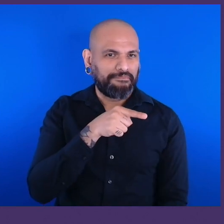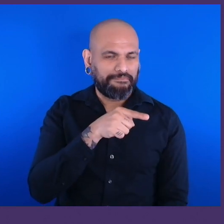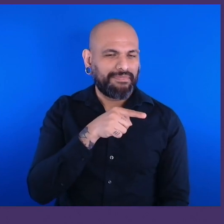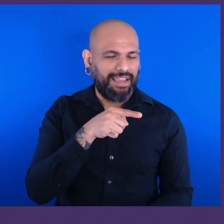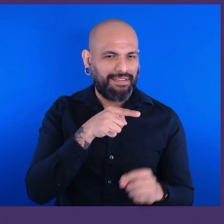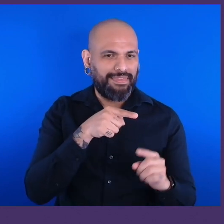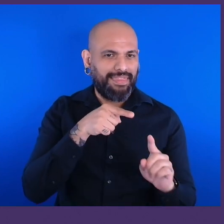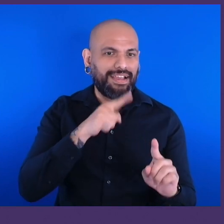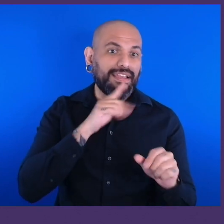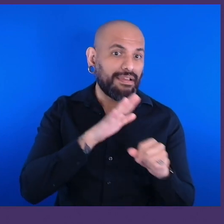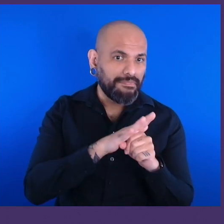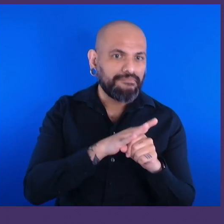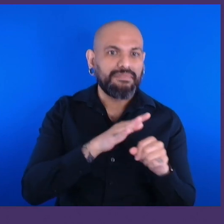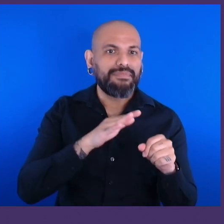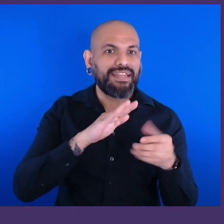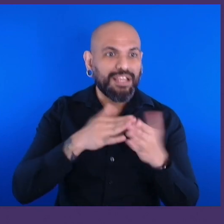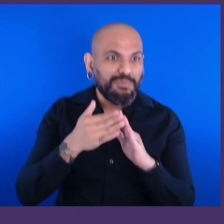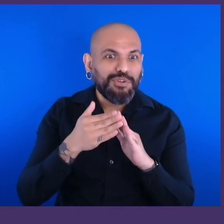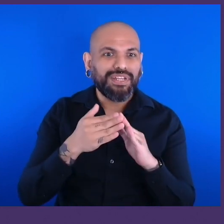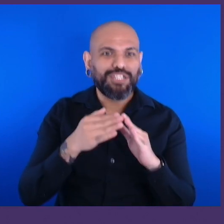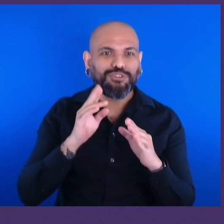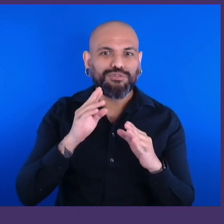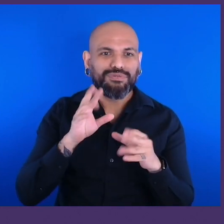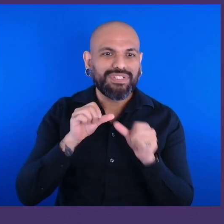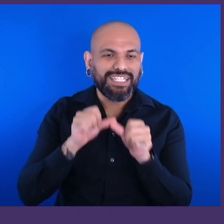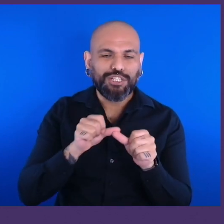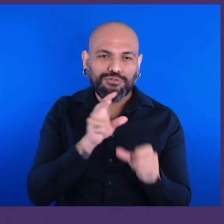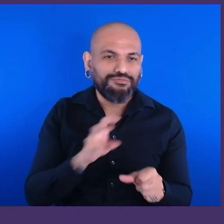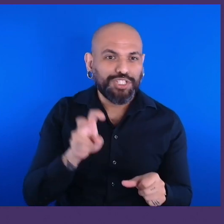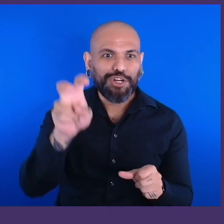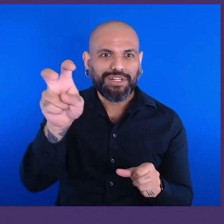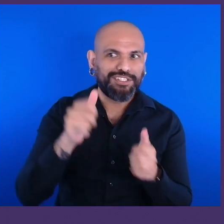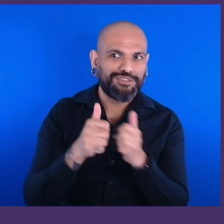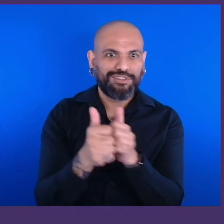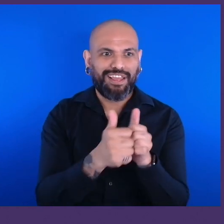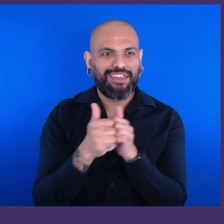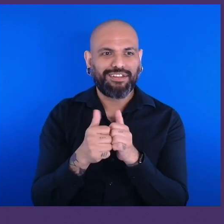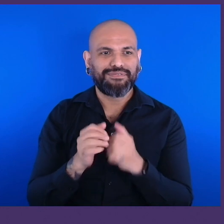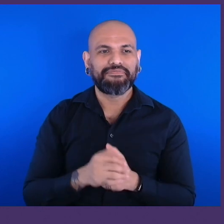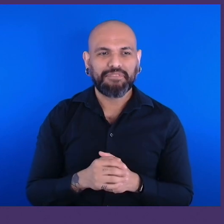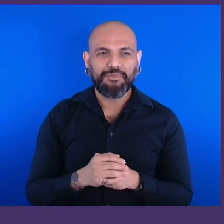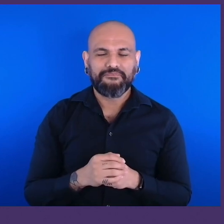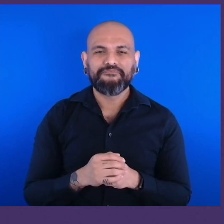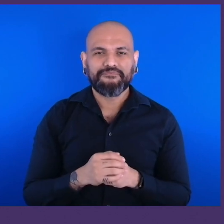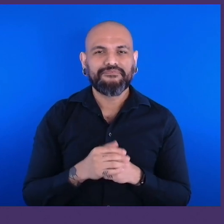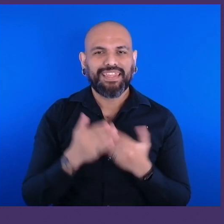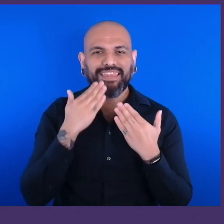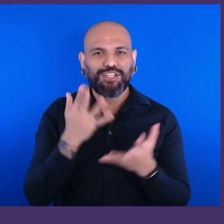to be on this journey continuously together. So, thank you all for your time and thanks to our audience